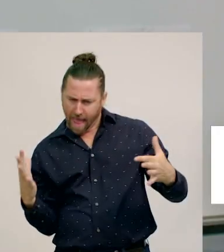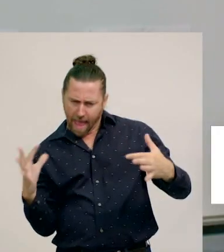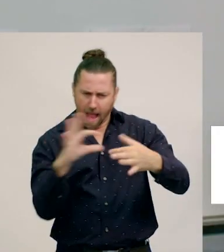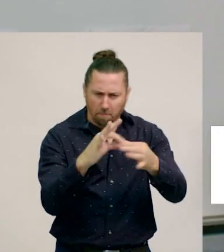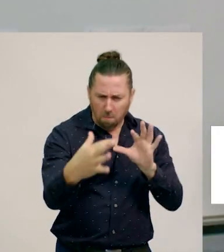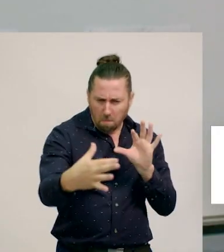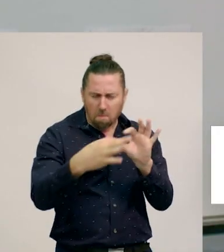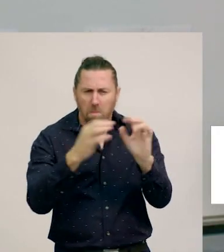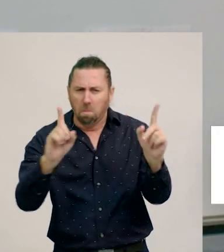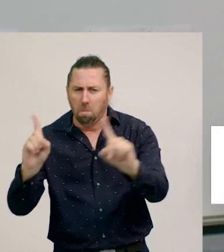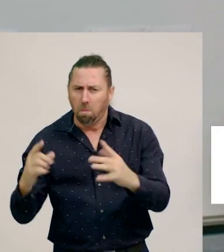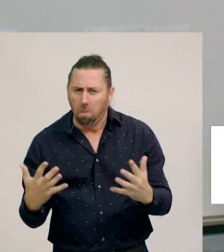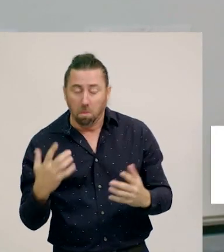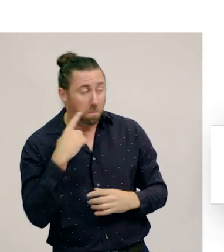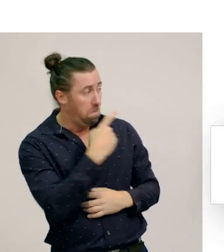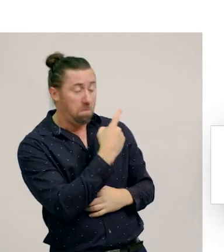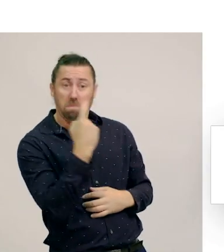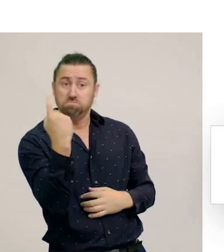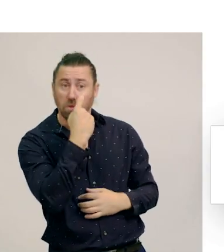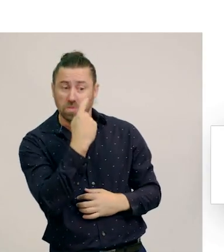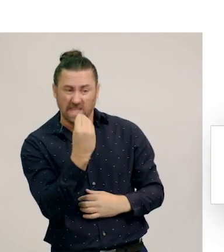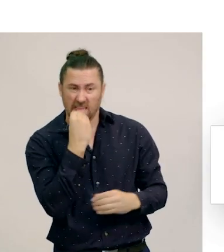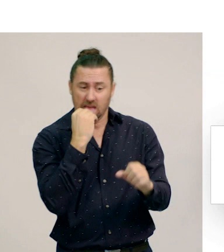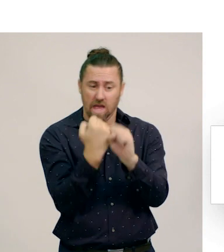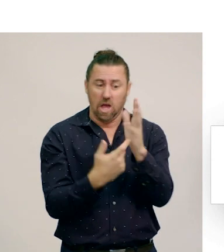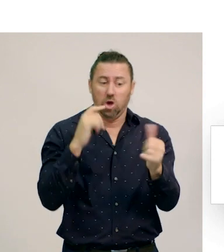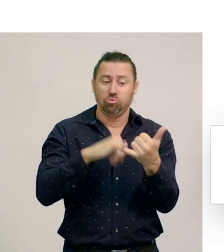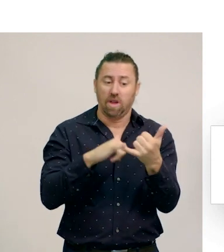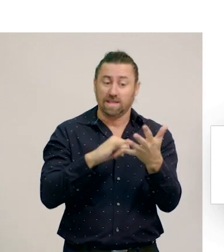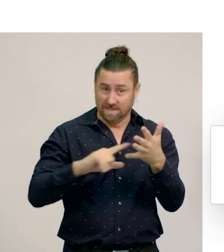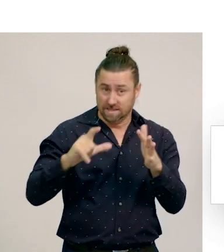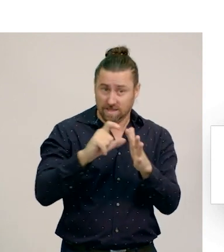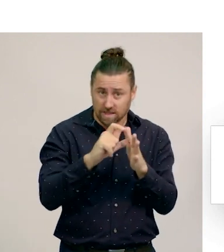In Science, we'll explore the relationships between plants and animals.